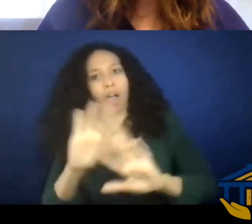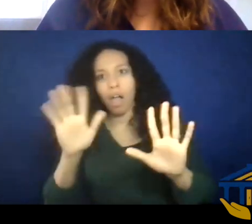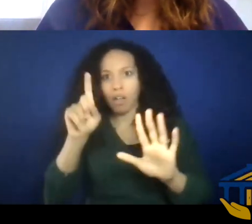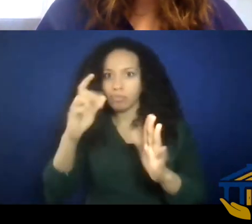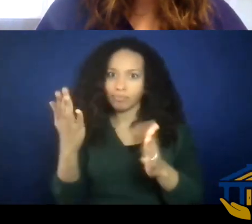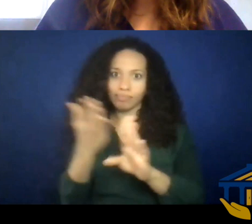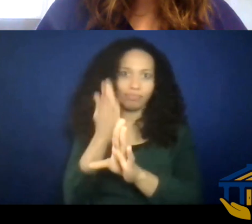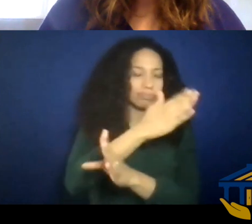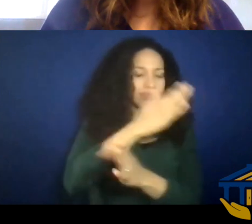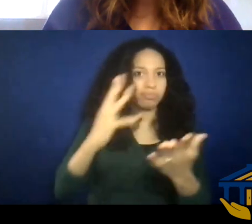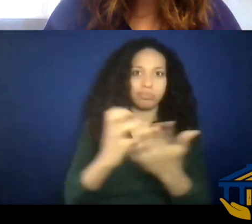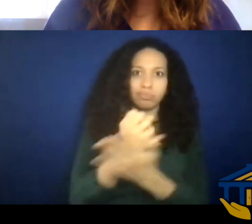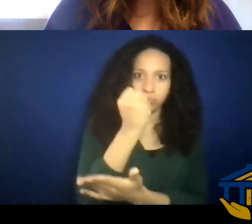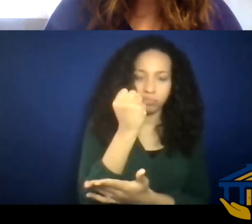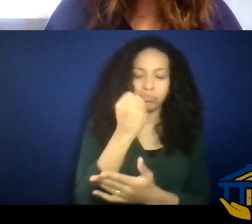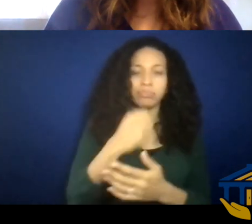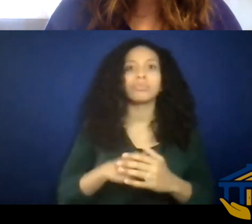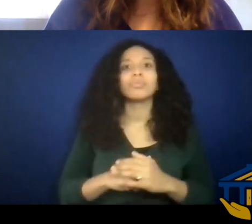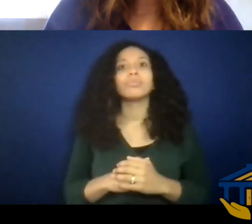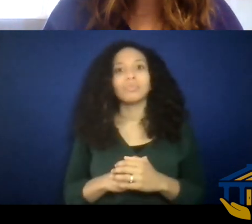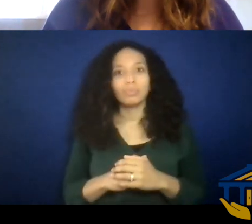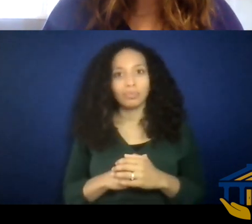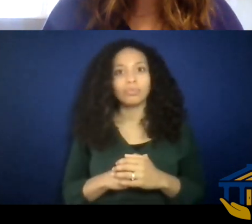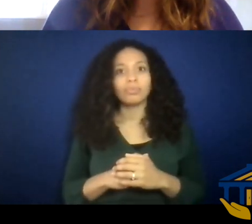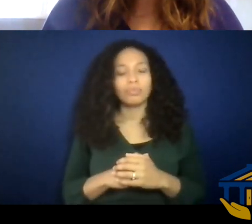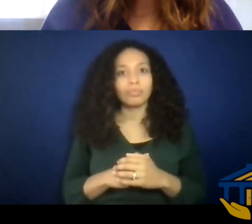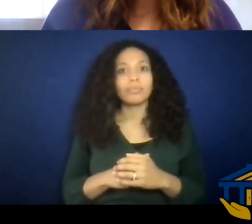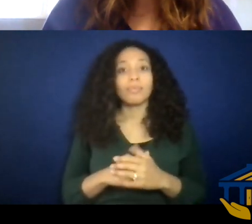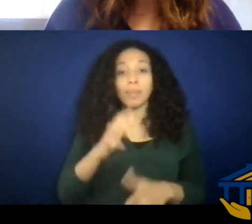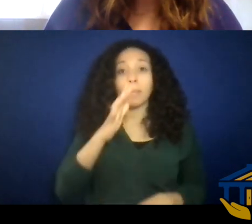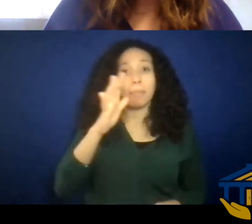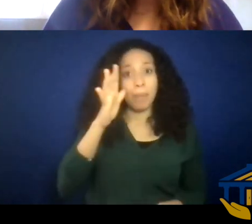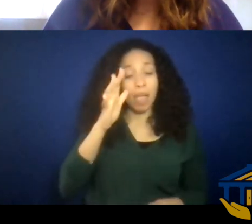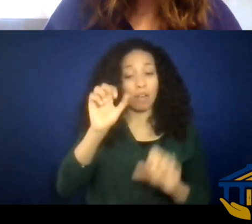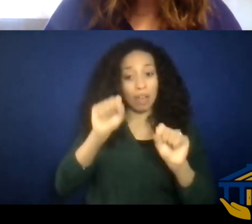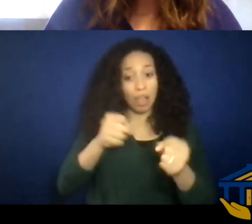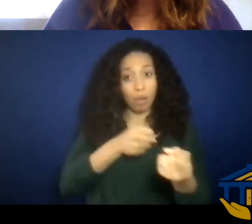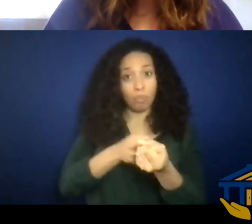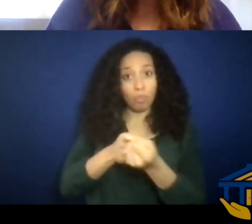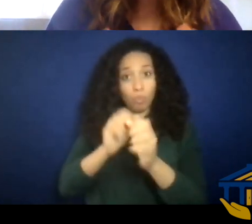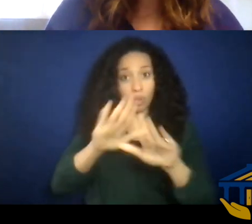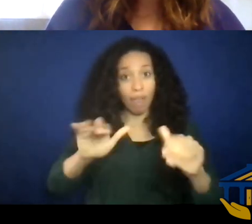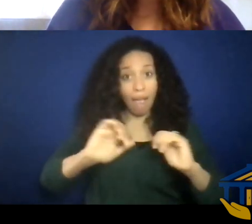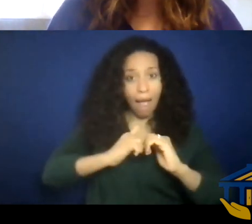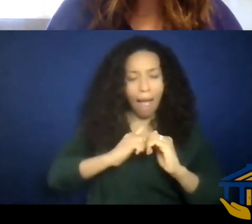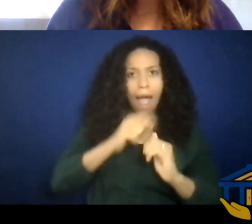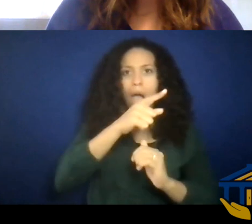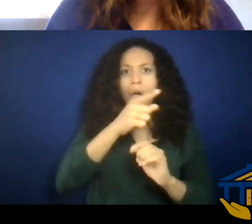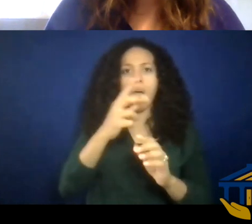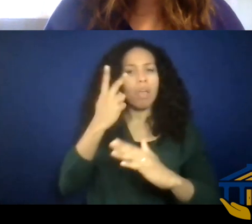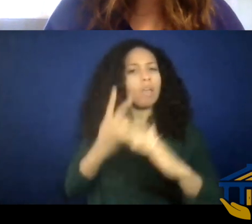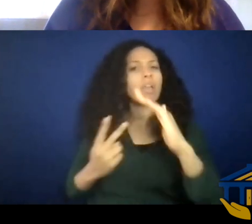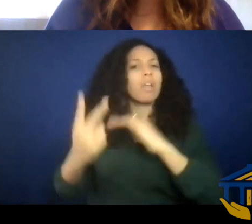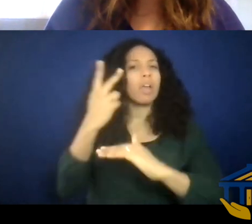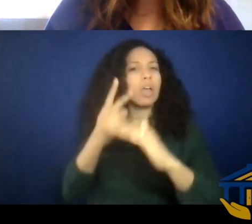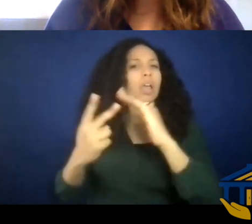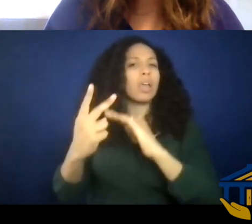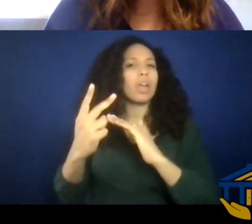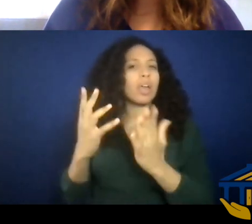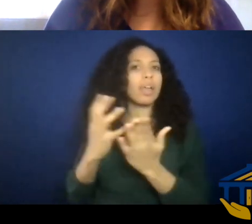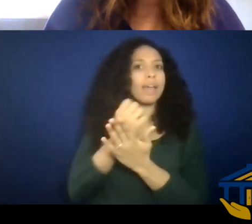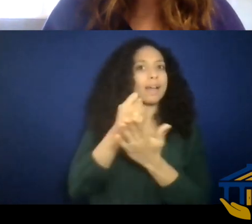think parents can support their children by being proactive. Anticipating that a need is arising or